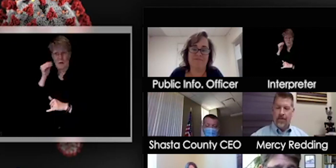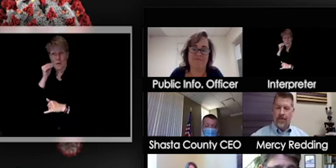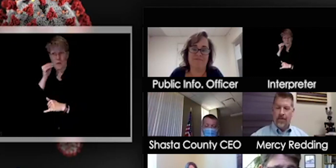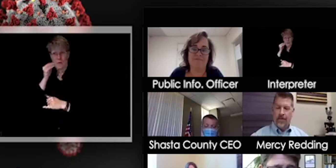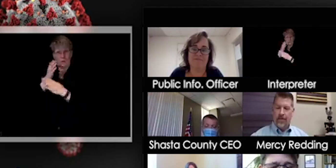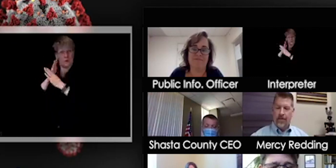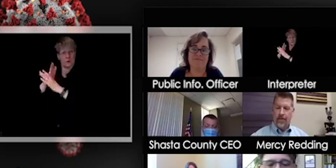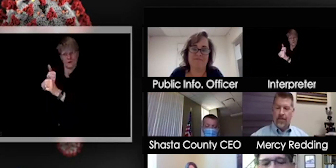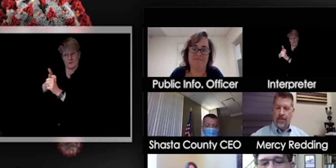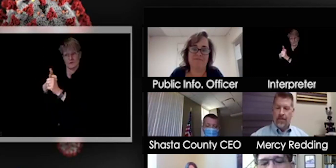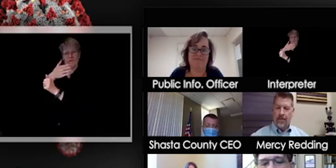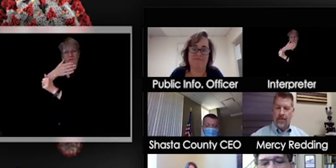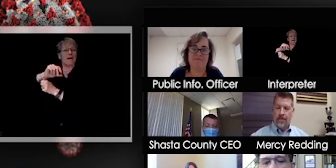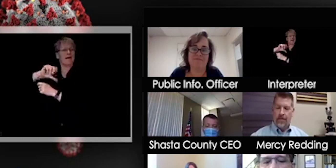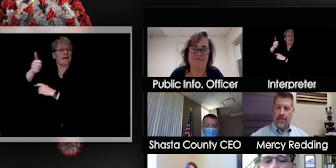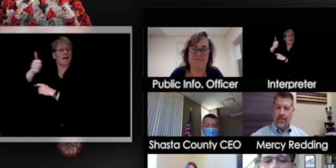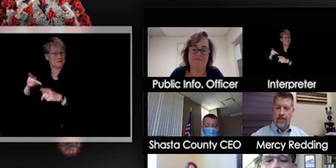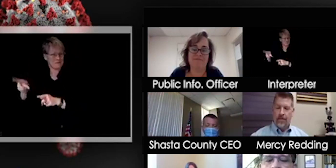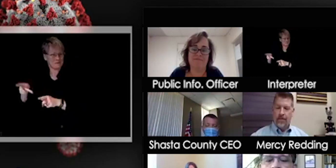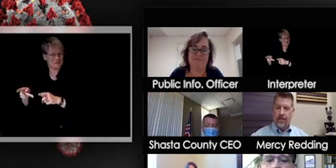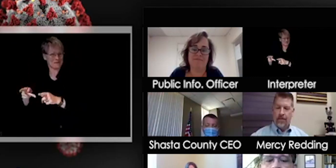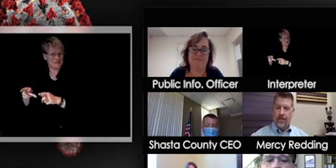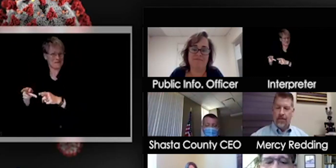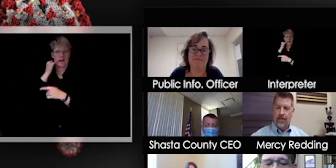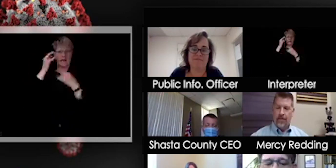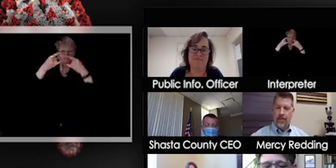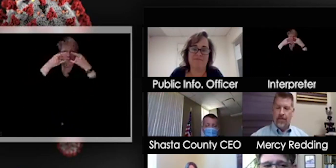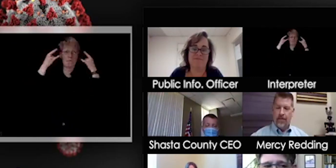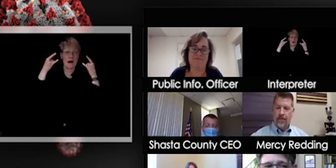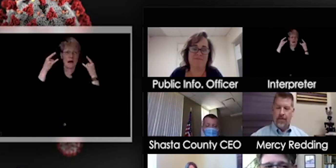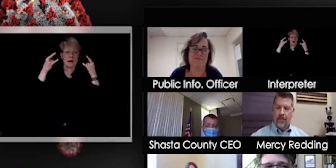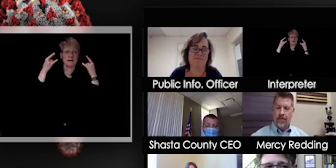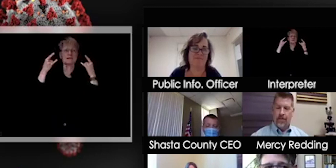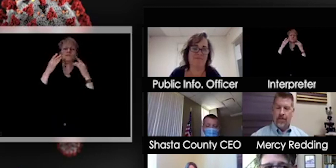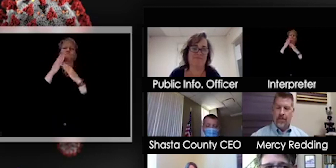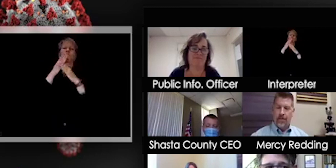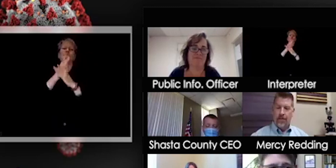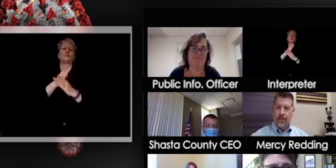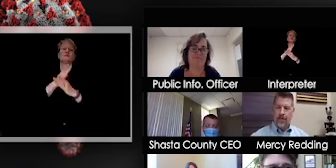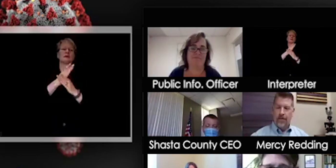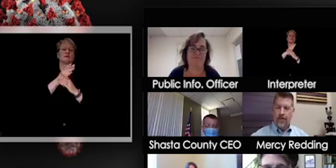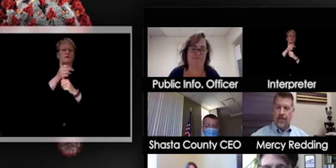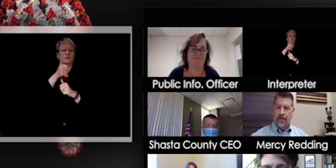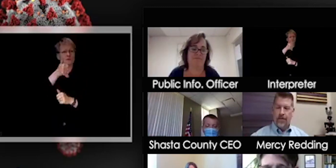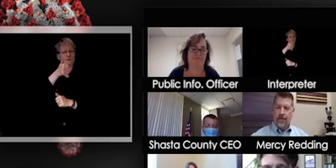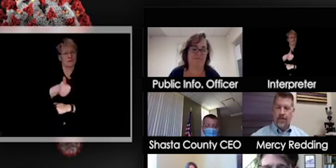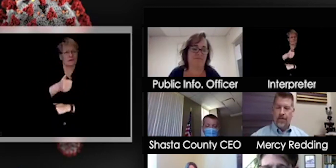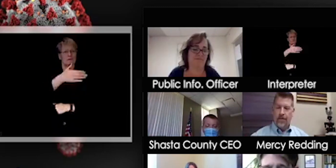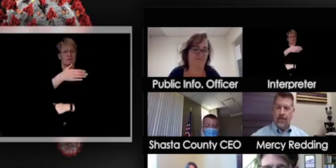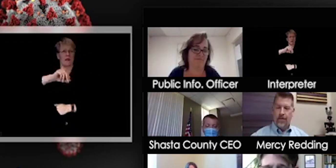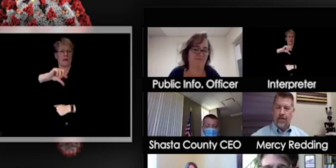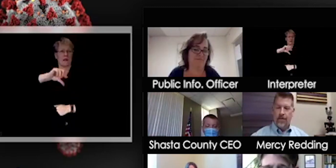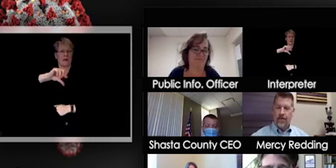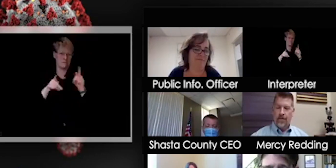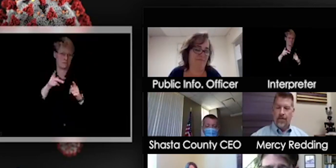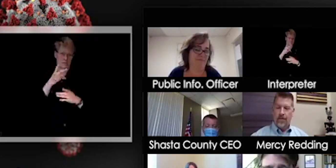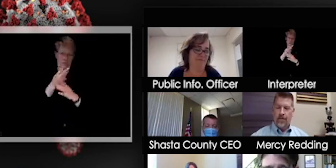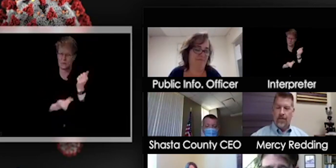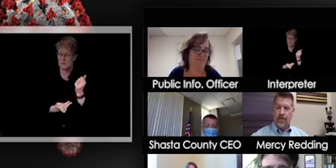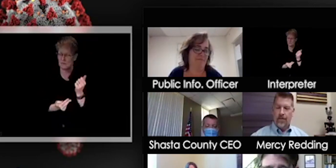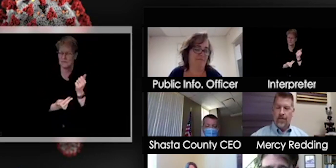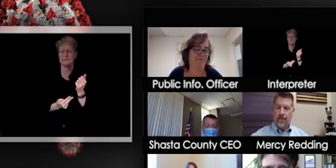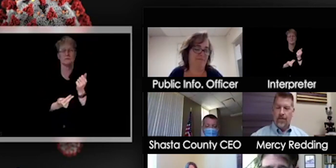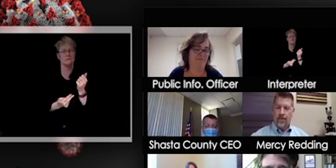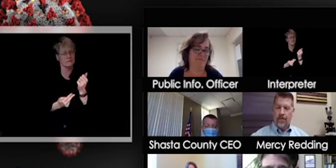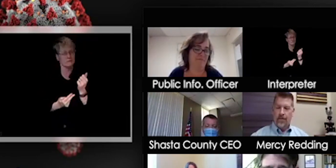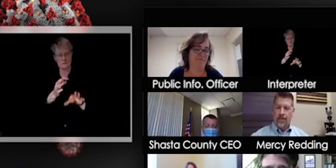helps you and others and so that is, again, a valuable tool and what we're asking everybody